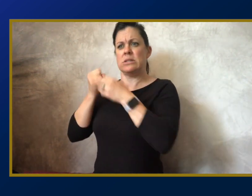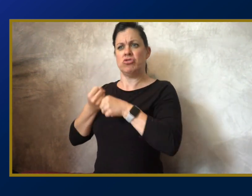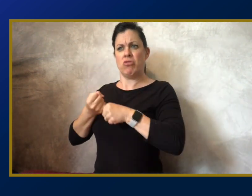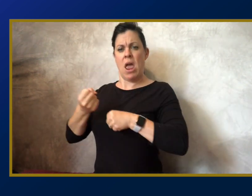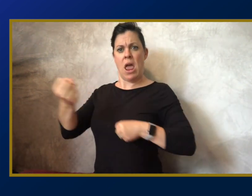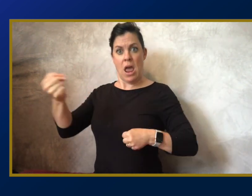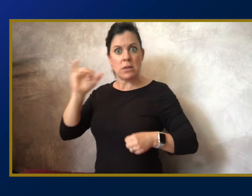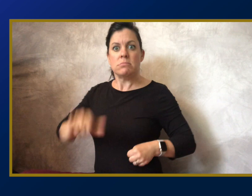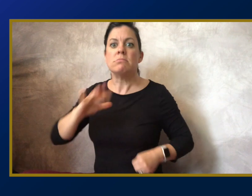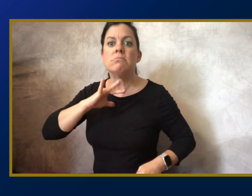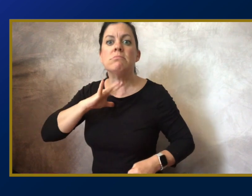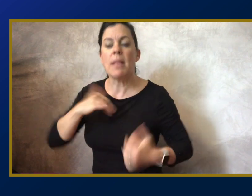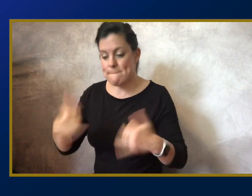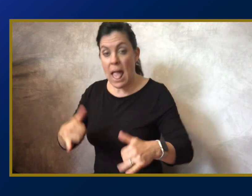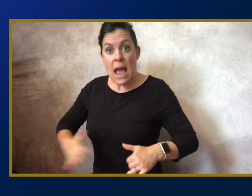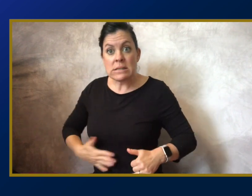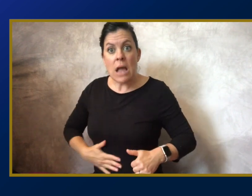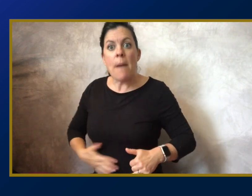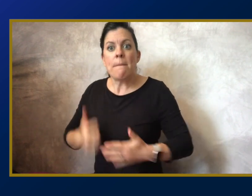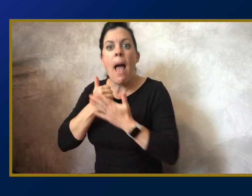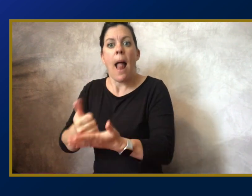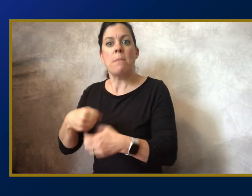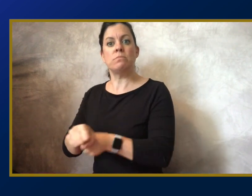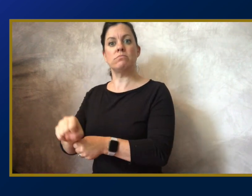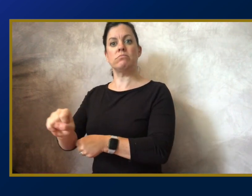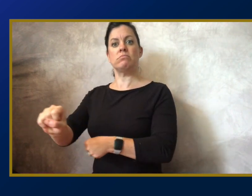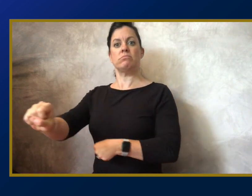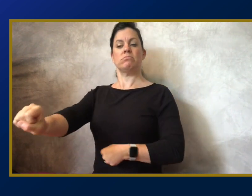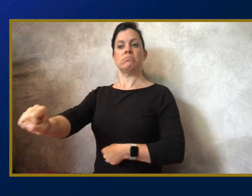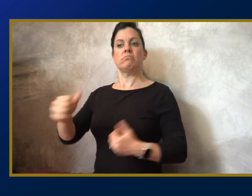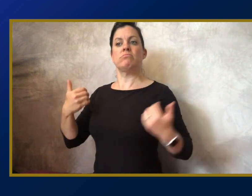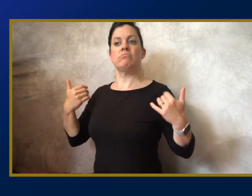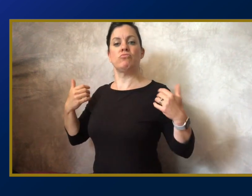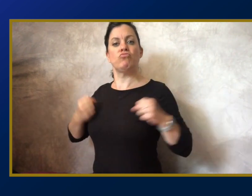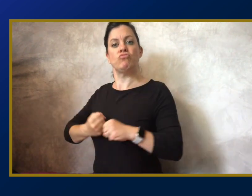So, tummy time works because it stretches the front of our, our torso and it help extends, it